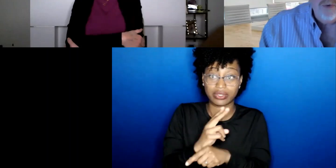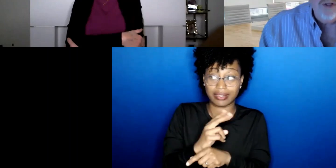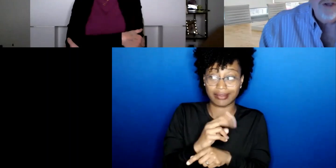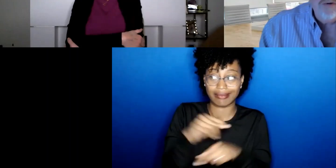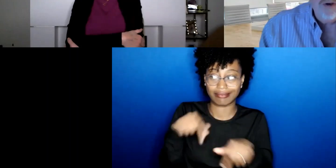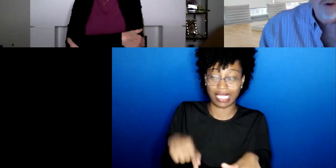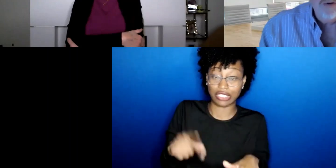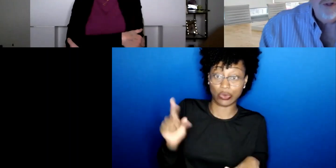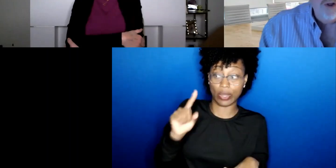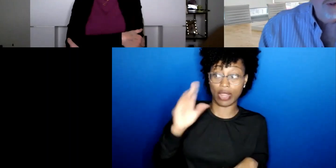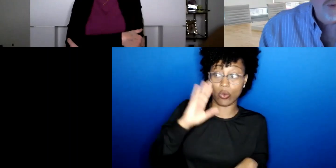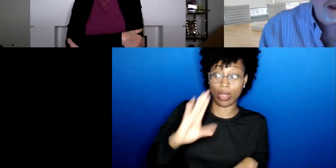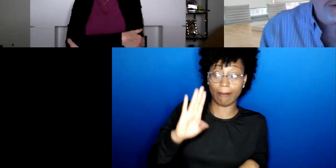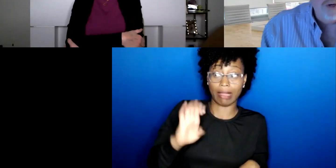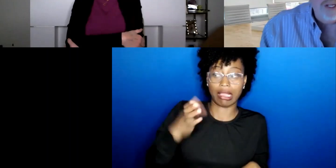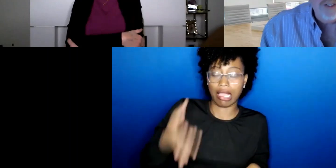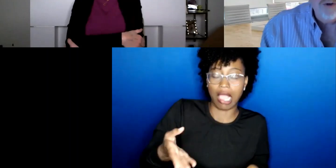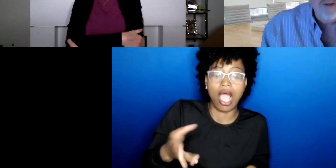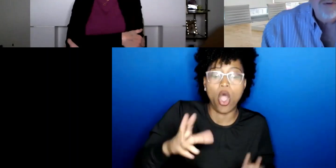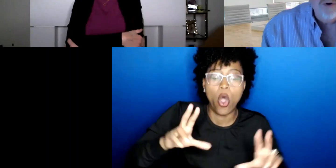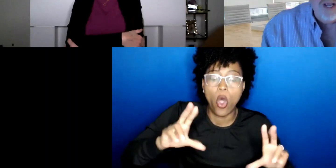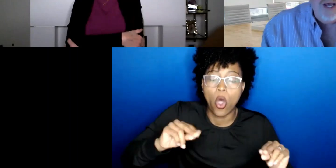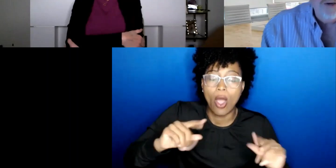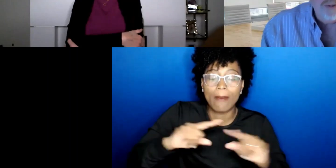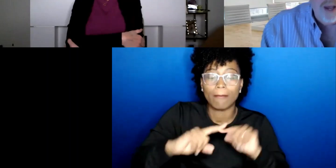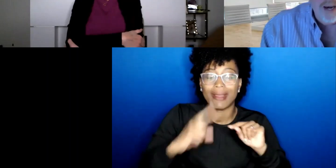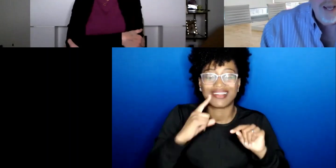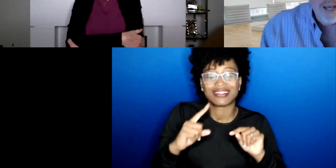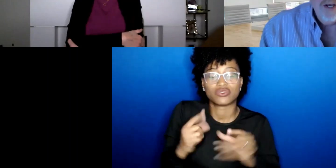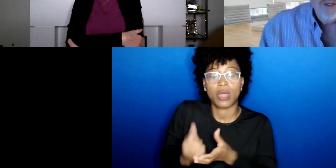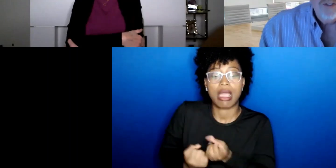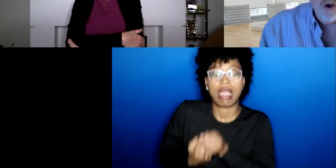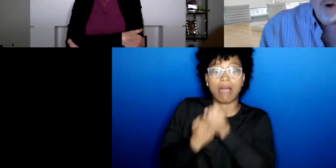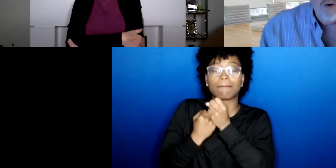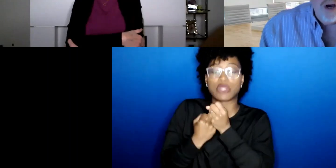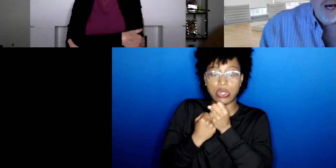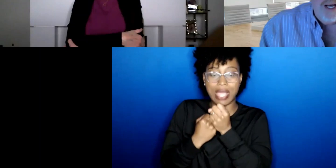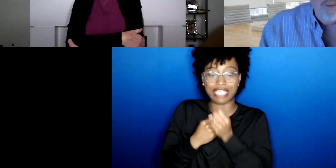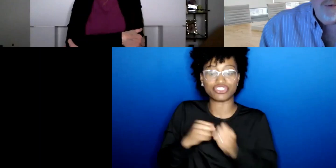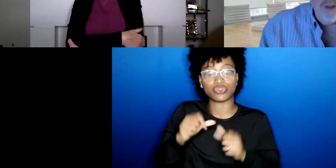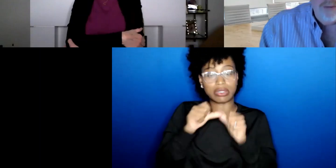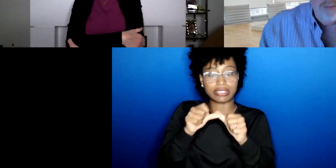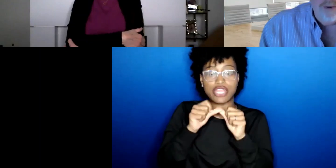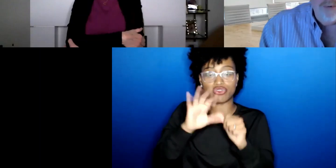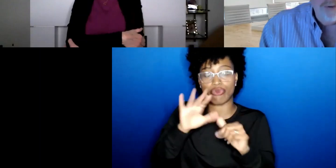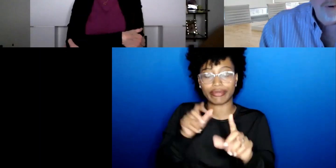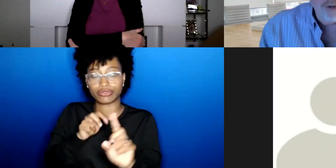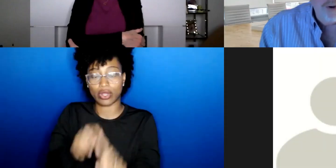it is a tool you can use along the 06:30:07 way. With no further ado, I would